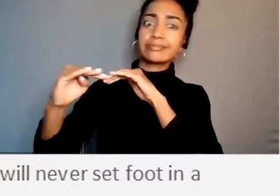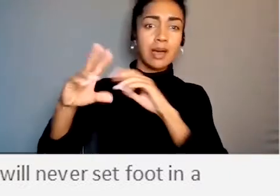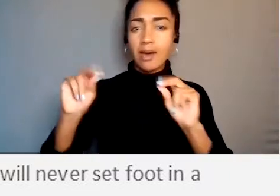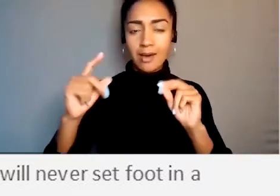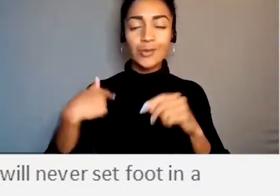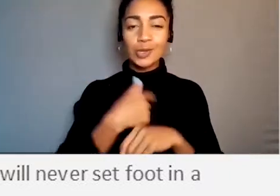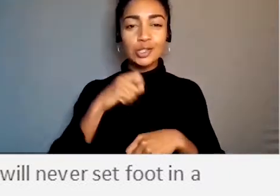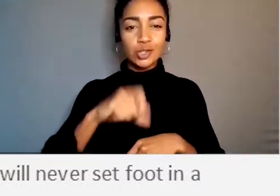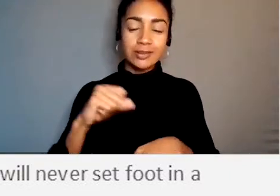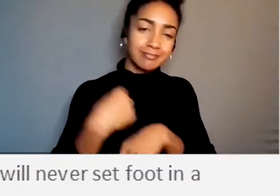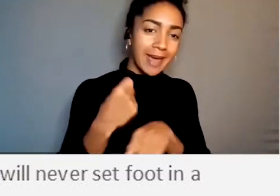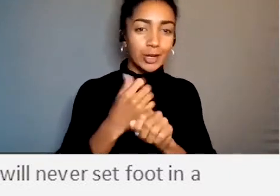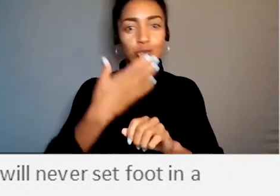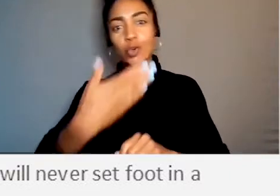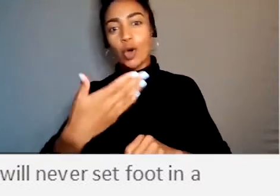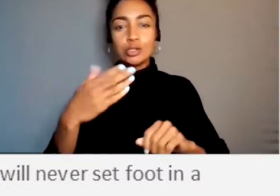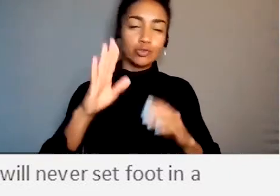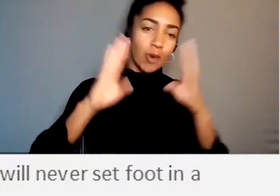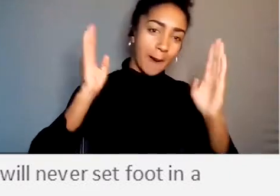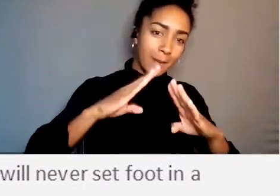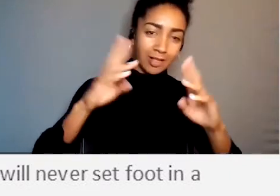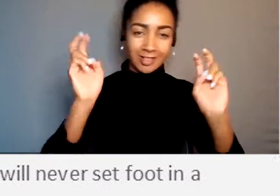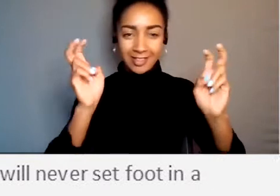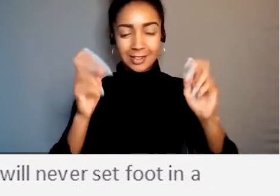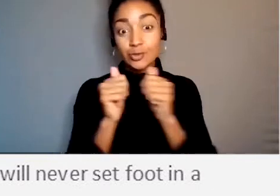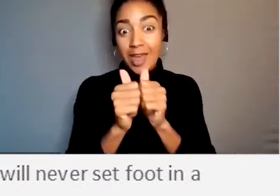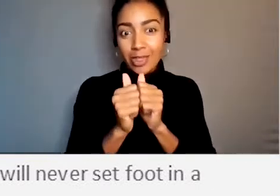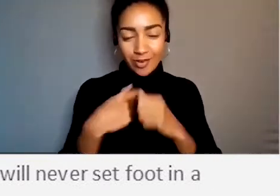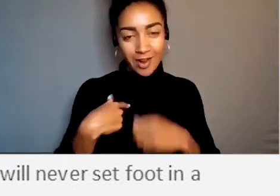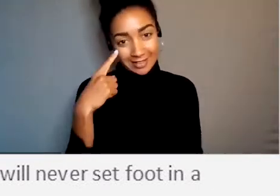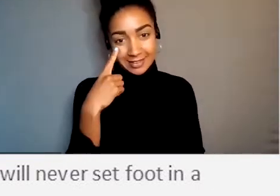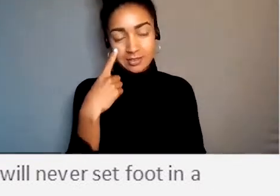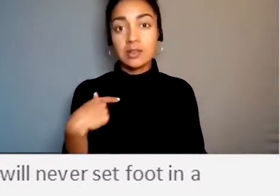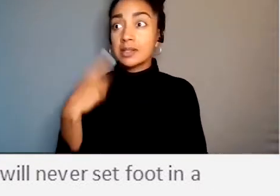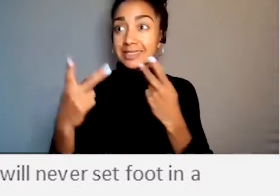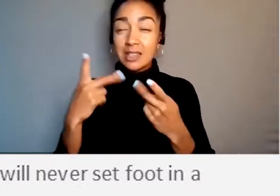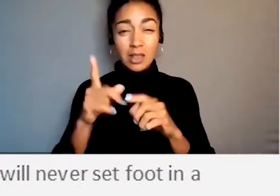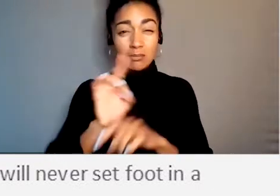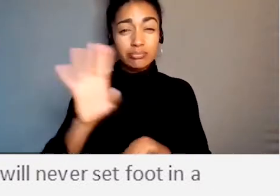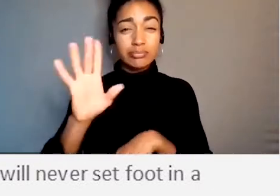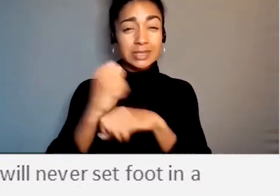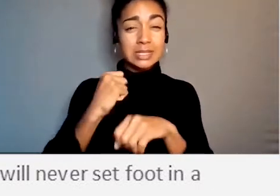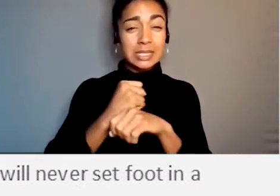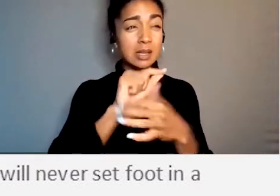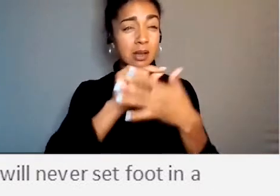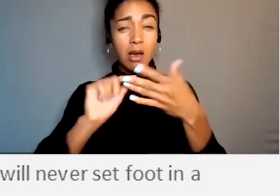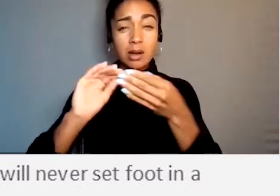abysmal statistics to continue. We know that when adolescent girls are educated, their lives, the lives of their